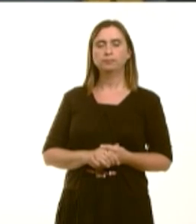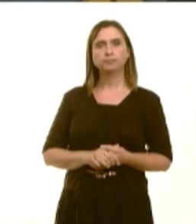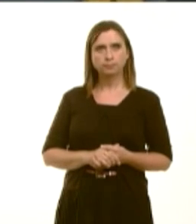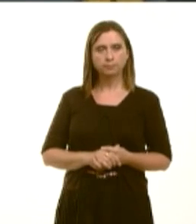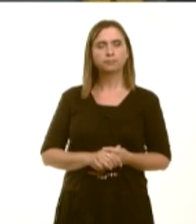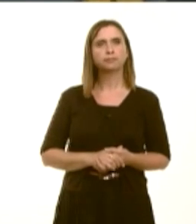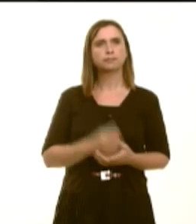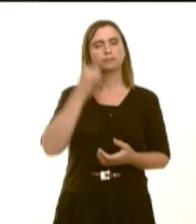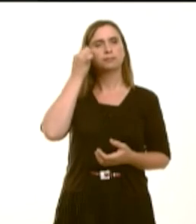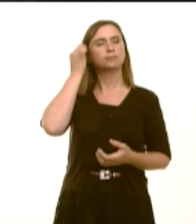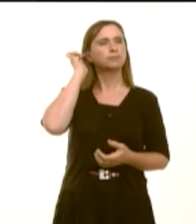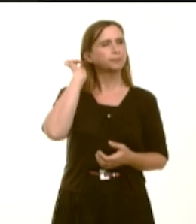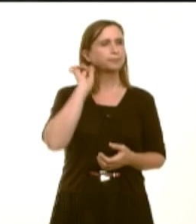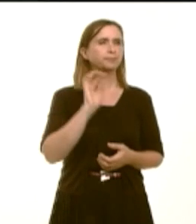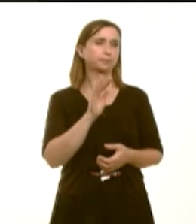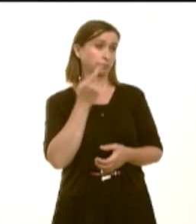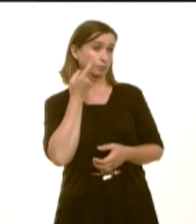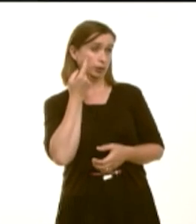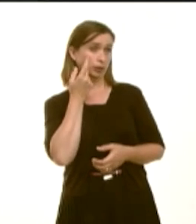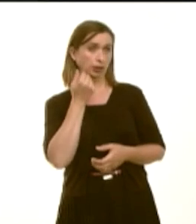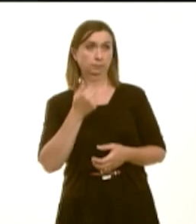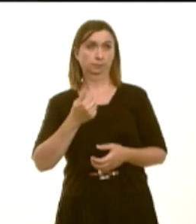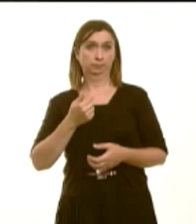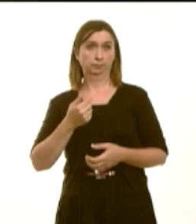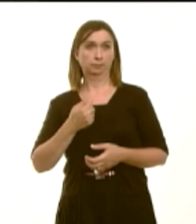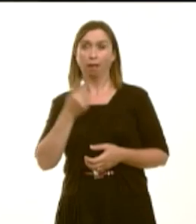Joyce Watson: First Minister, yesterday I went to see the groundbreaking Solar Hamlet